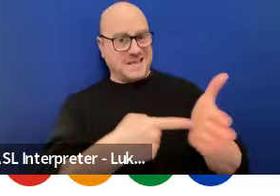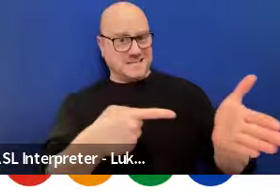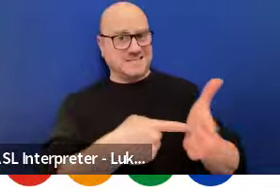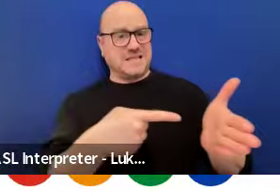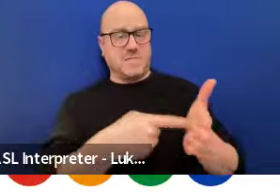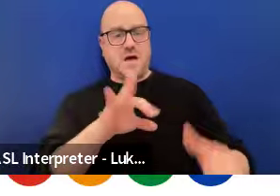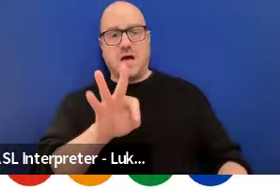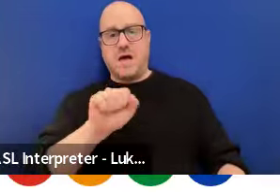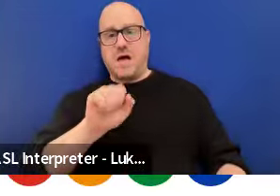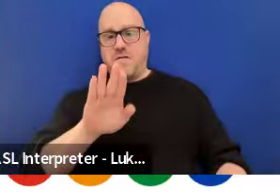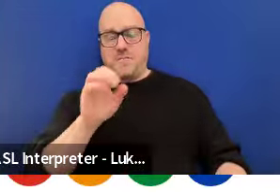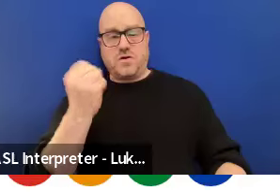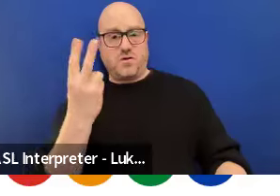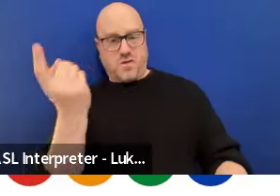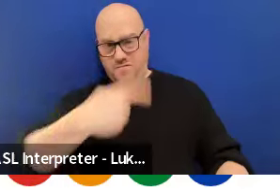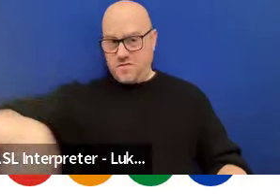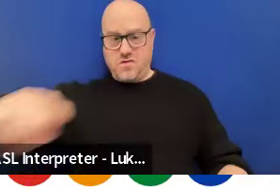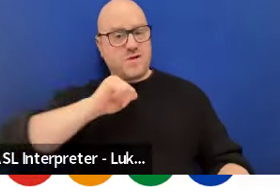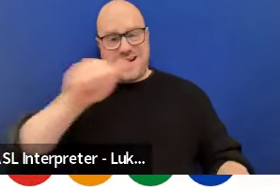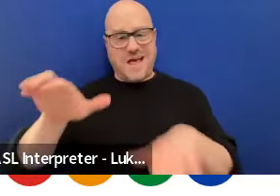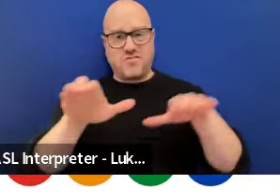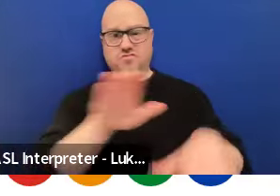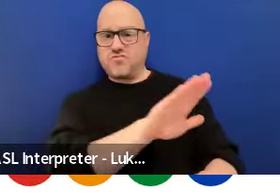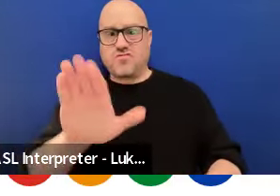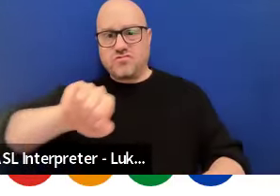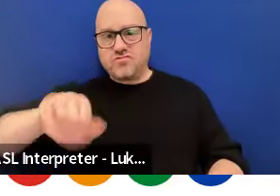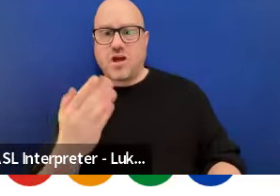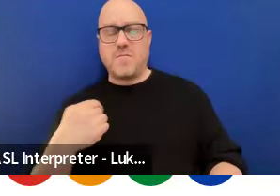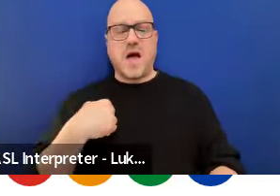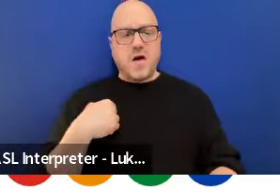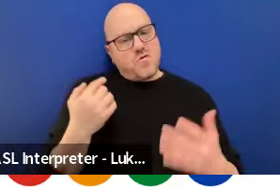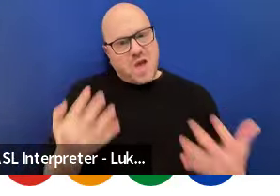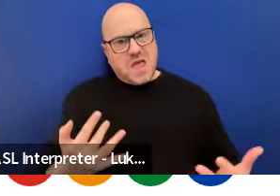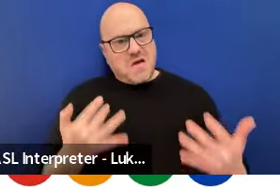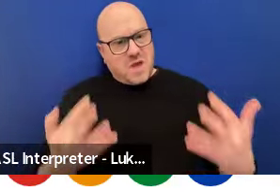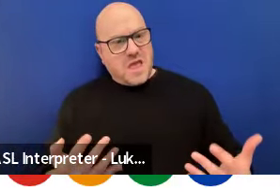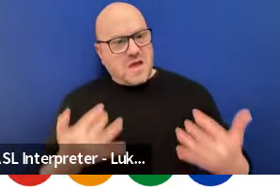ON FEBRUARY 12TH, CHRIS, THAT WAS A PRIME EXAMPLE. FEBRUARY 12 IS AN EXAMPLE OF YOU GUYS NOT DOING YOUR JOB.